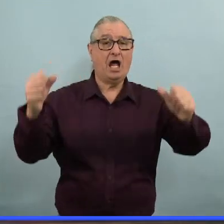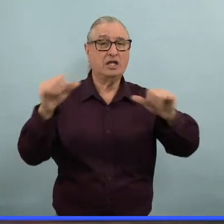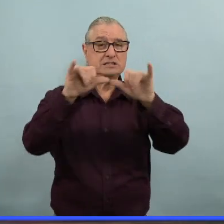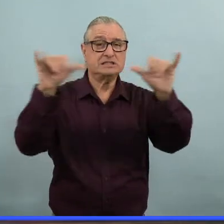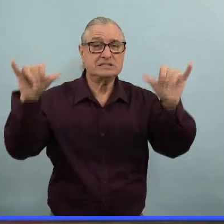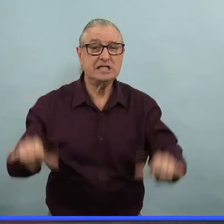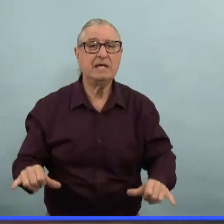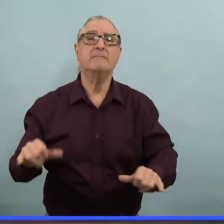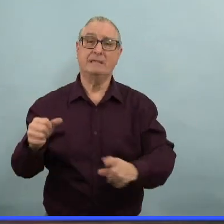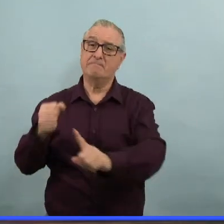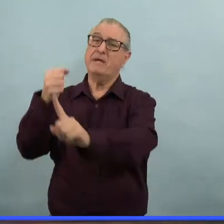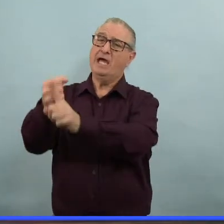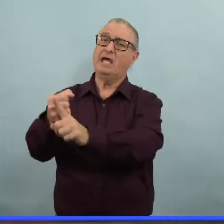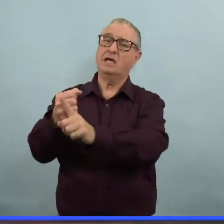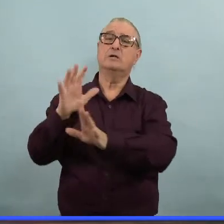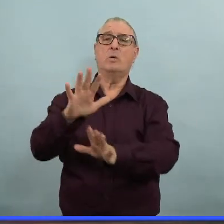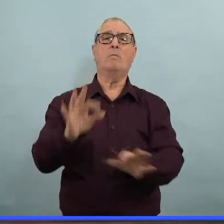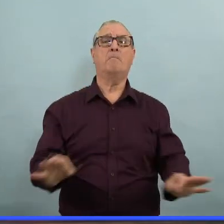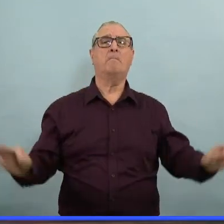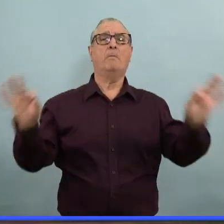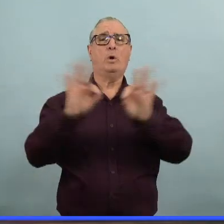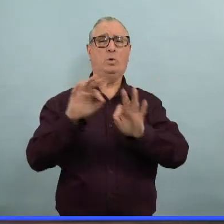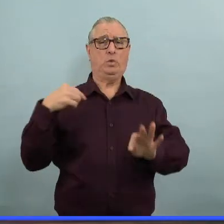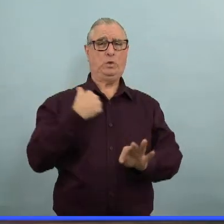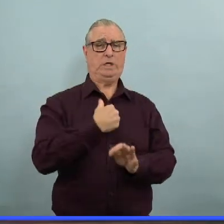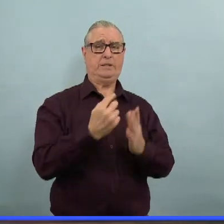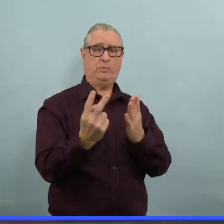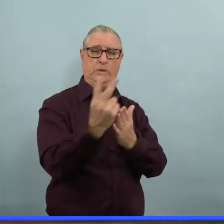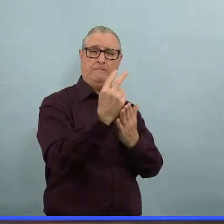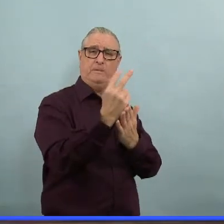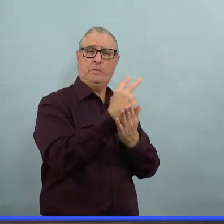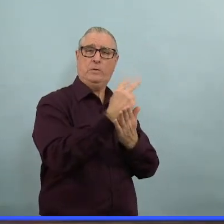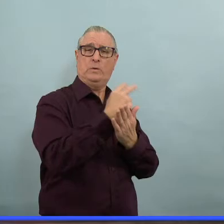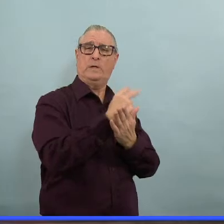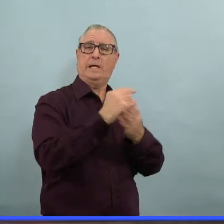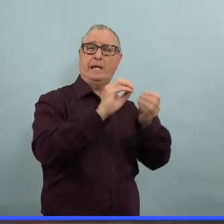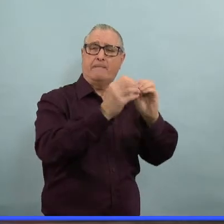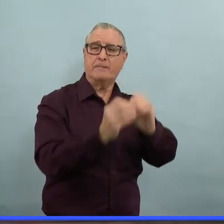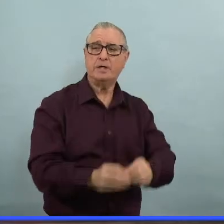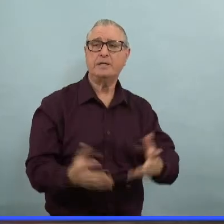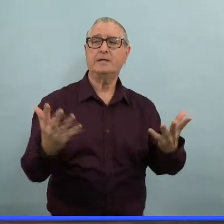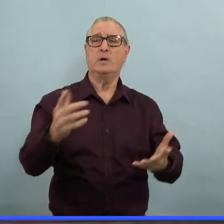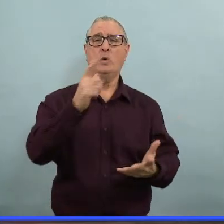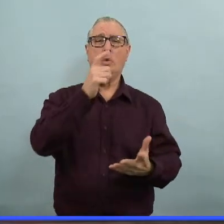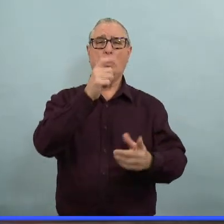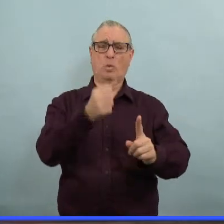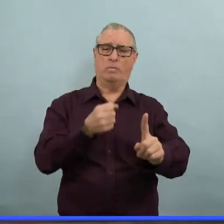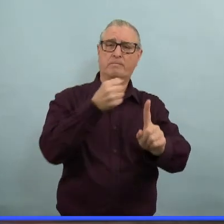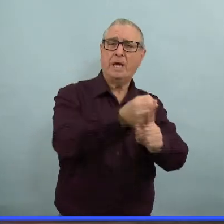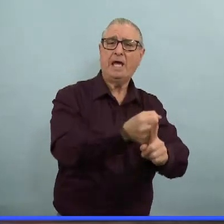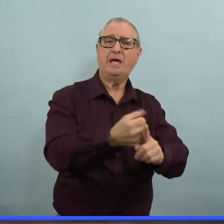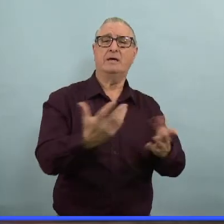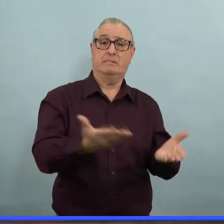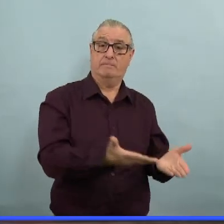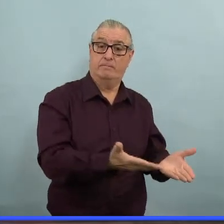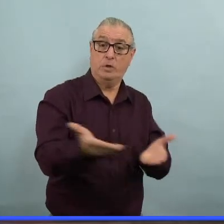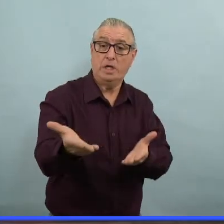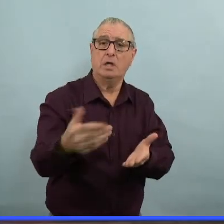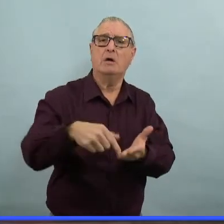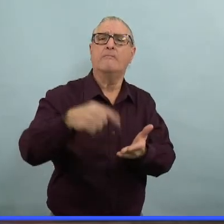our the need for restrictions who is there for uh covet and um and so certainly we see that uh